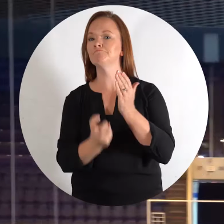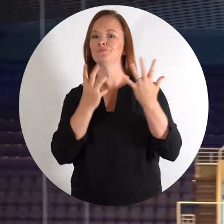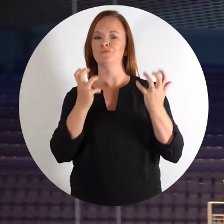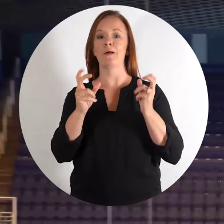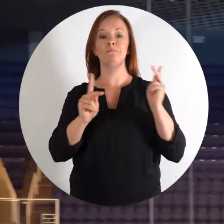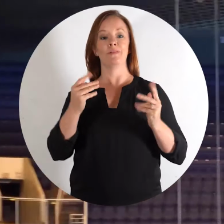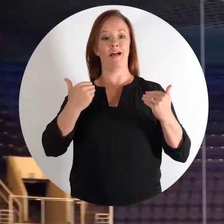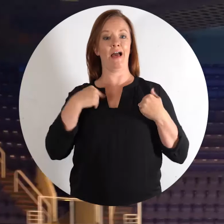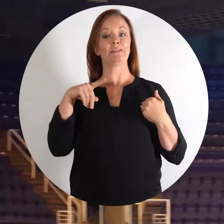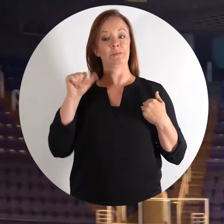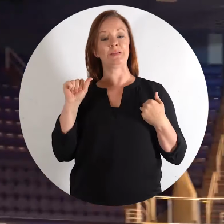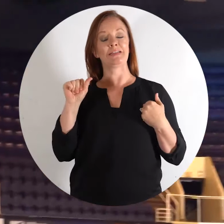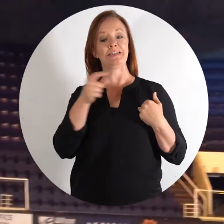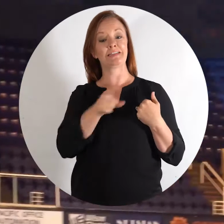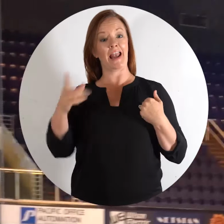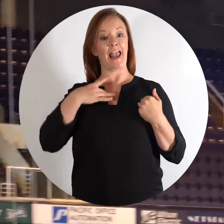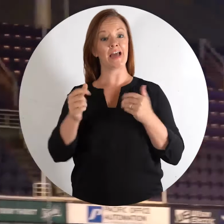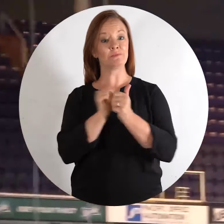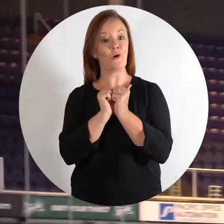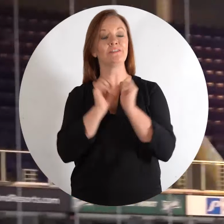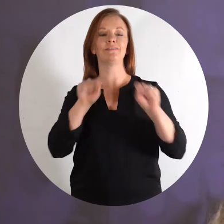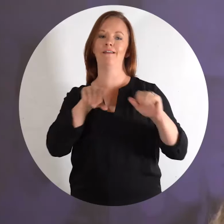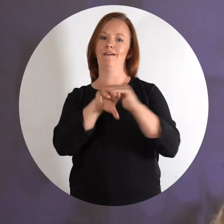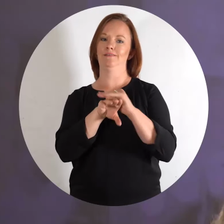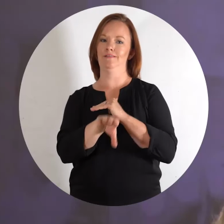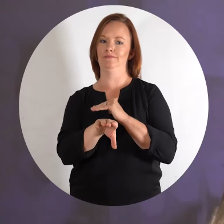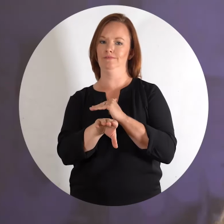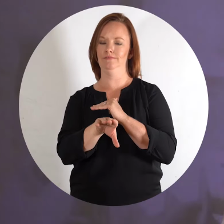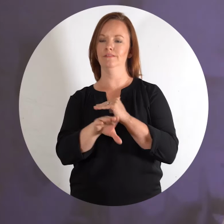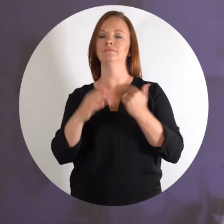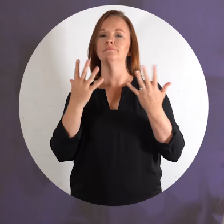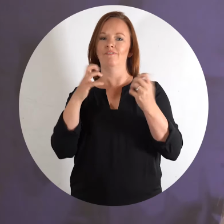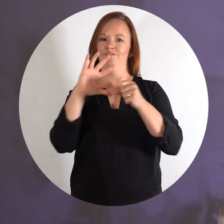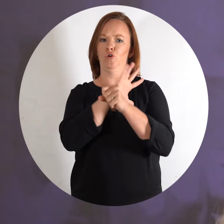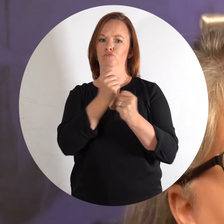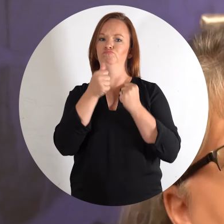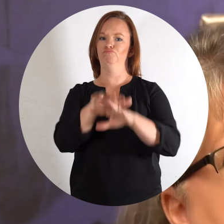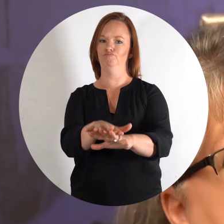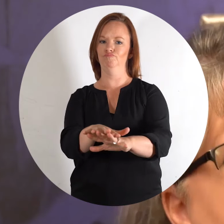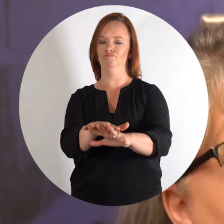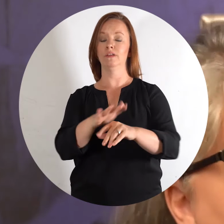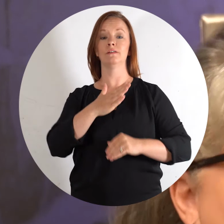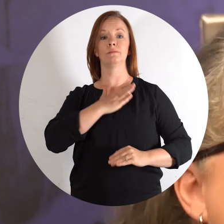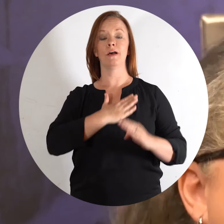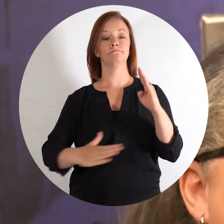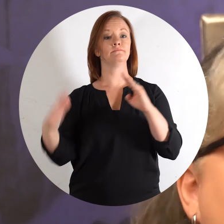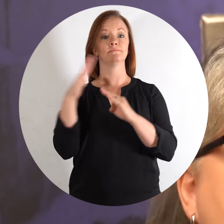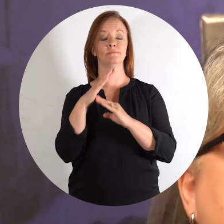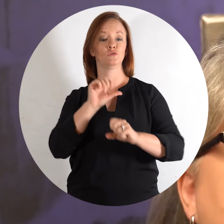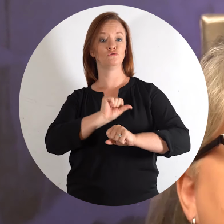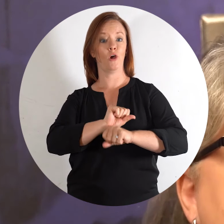who are into sports have access and have full inclusion. My number one job, I always say,